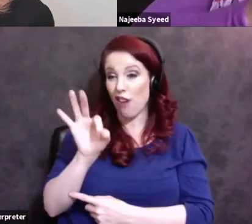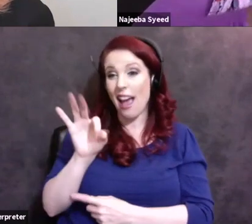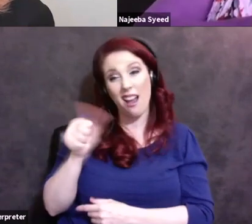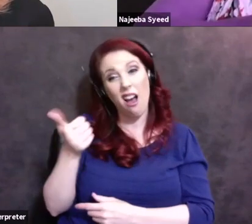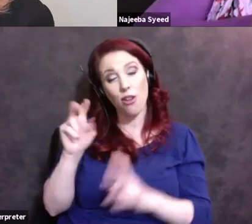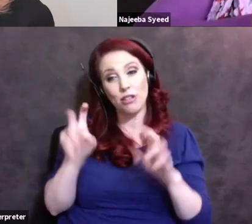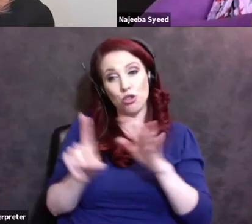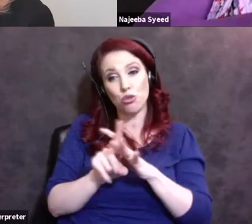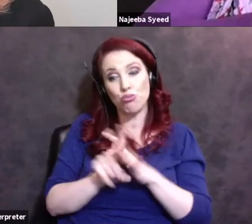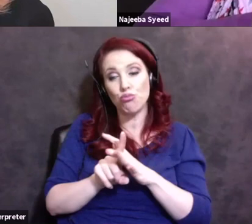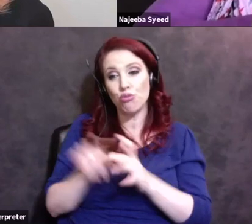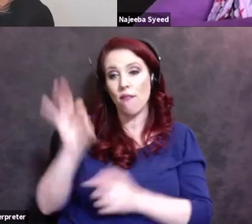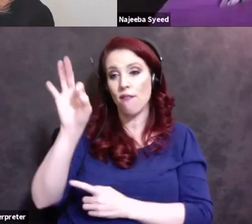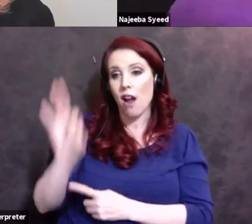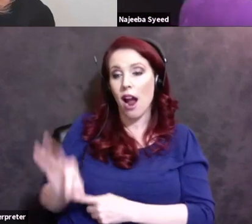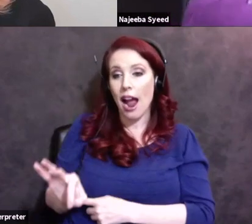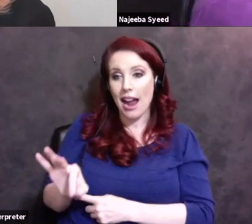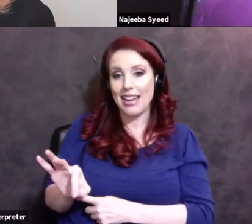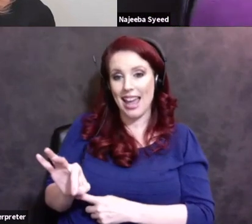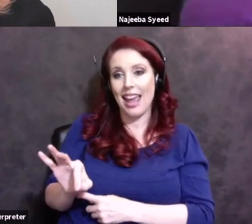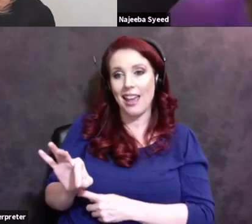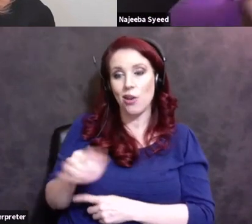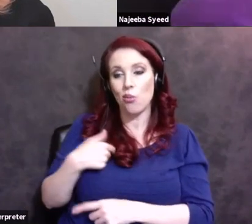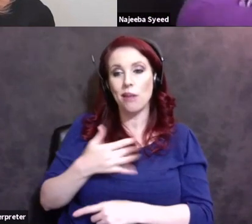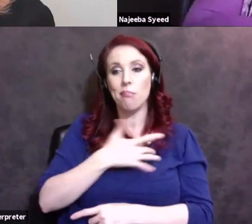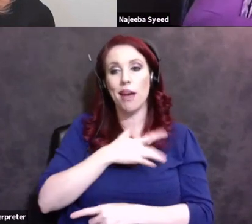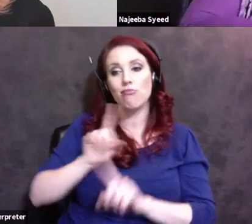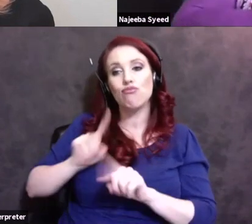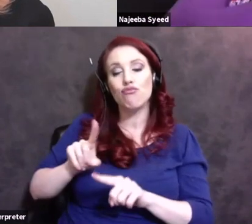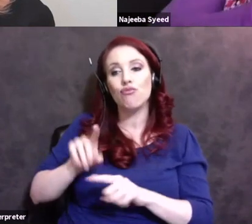Our weekly congregational prayer is on a Friday not on a Saturday or Sunday, so we are already